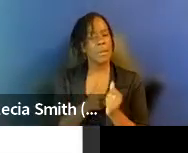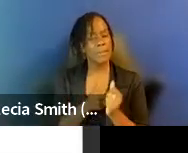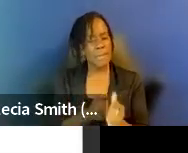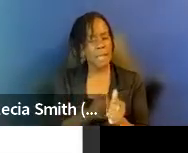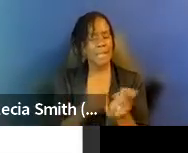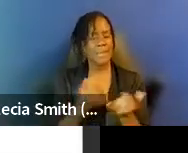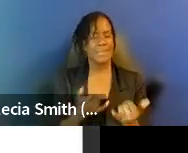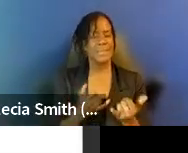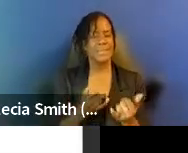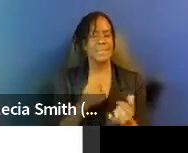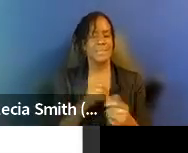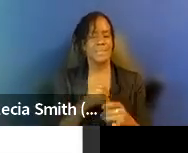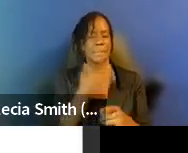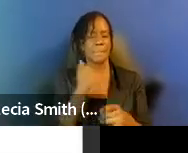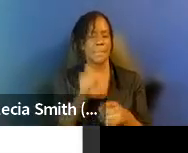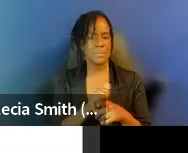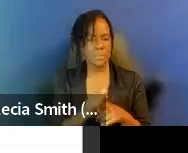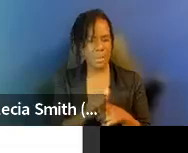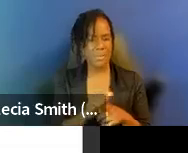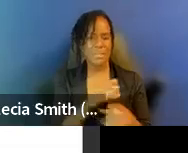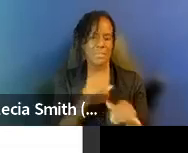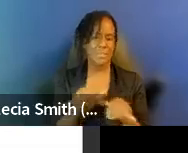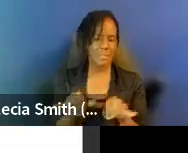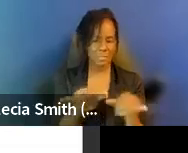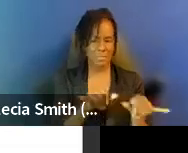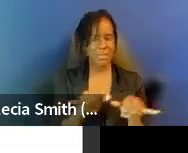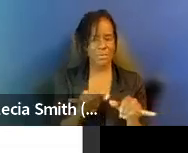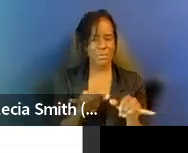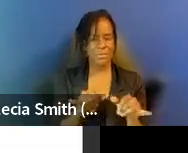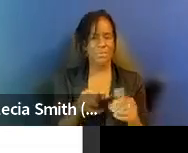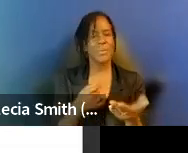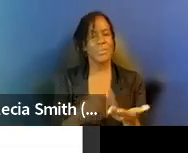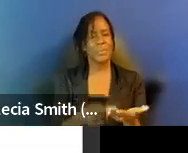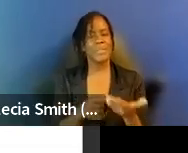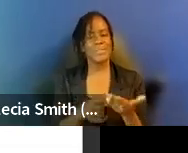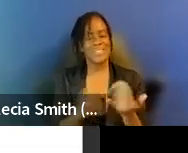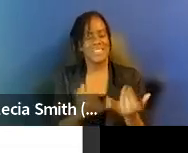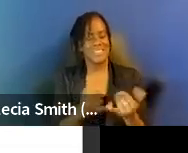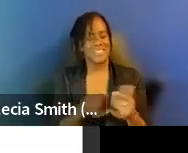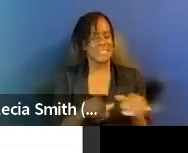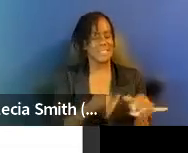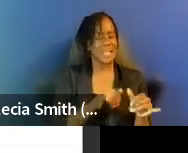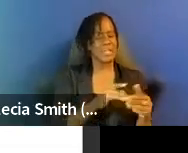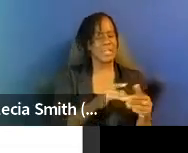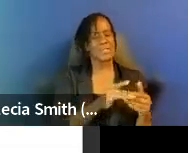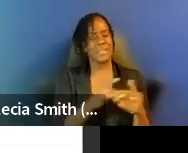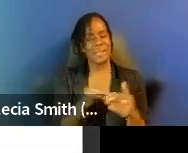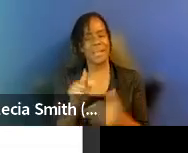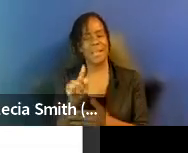And so the ways to be thinking about the importance of this is to be as proactive as possible.